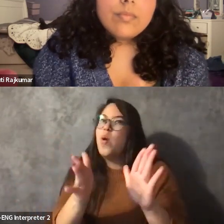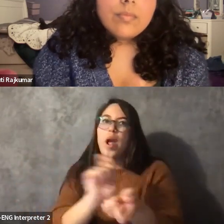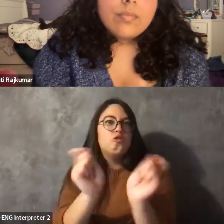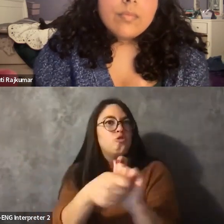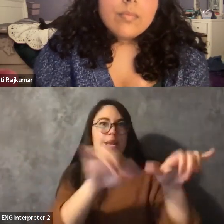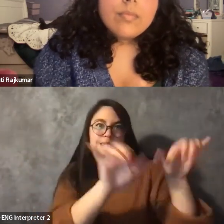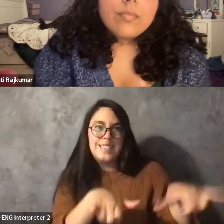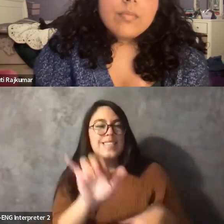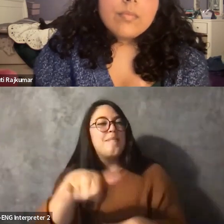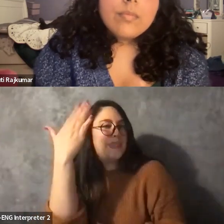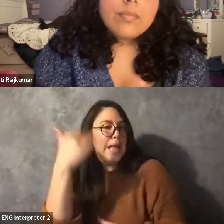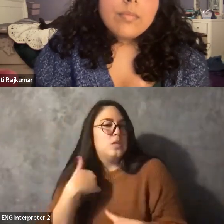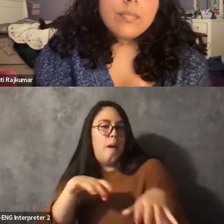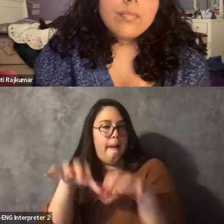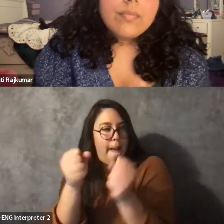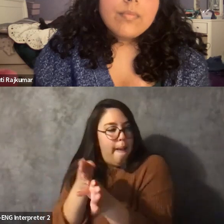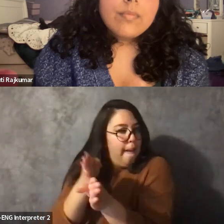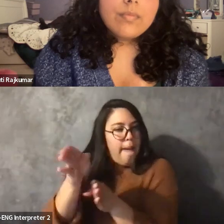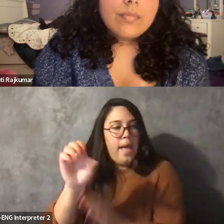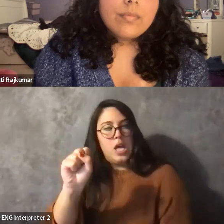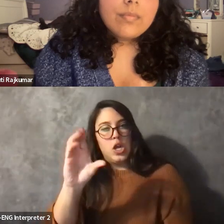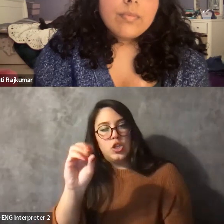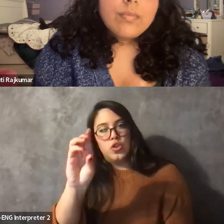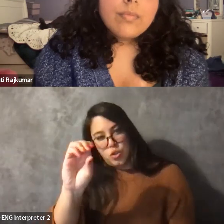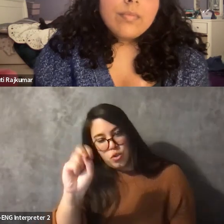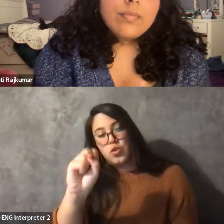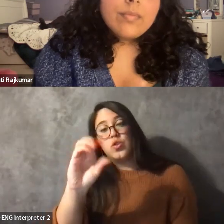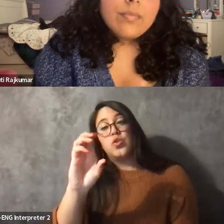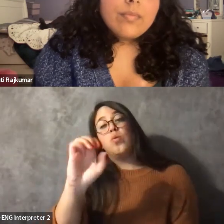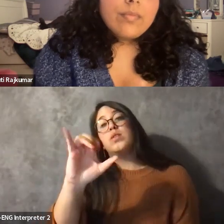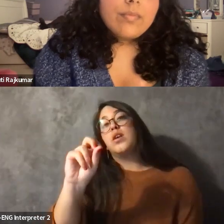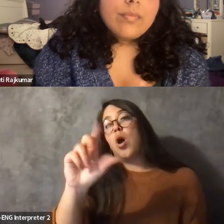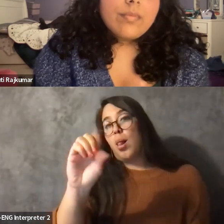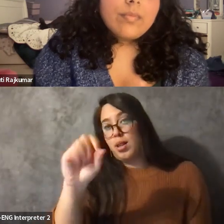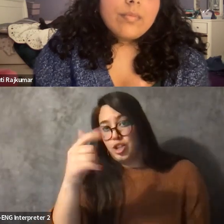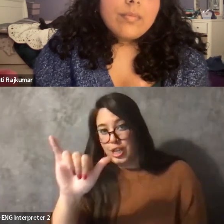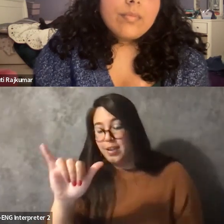But then like recently after taking a psychology class that I was really interested in,